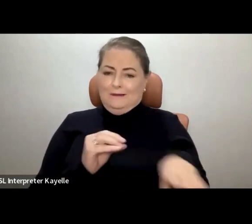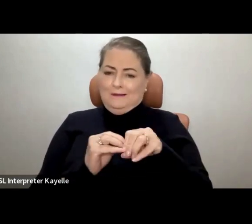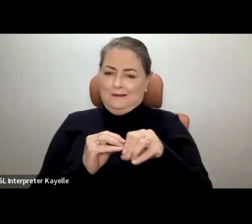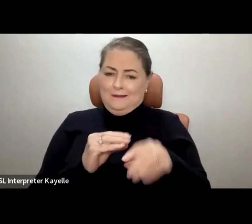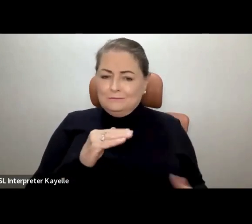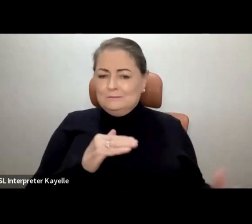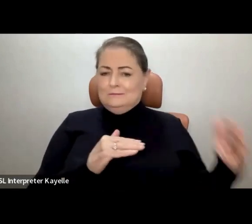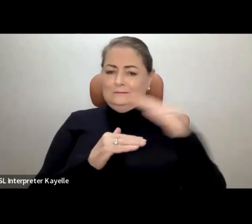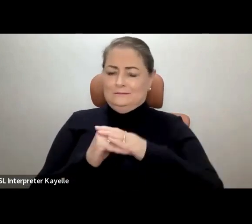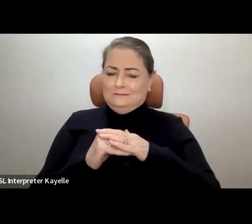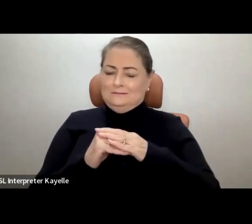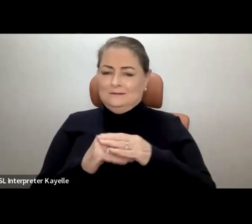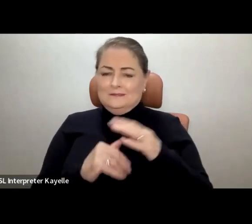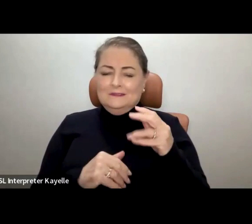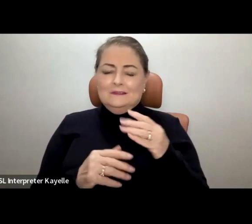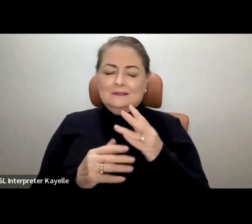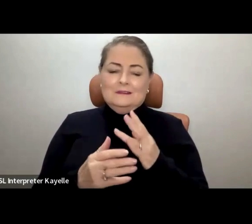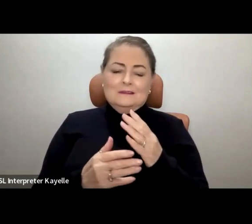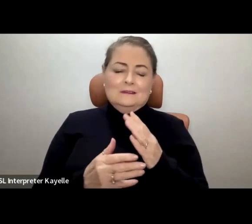element to it.